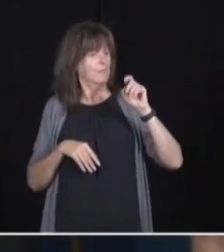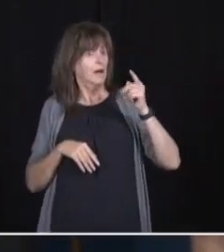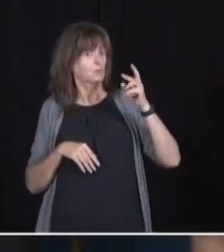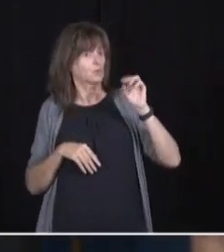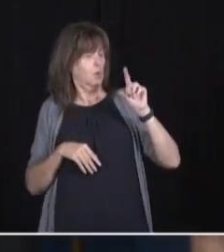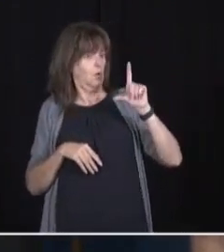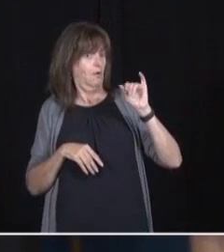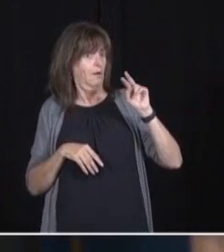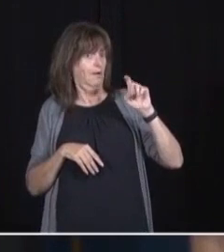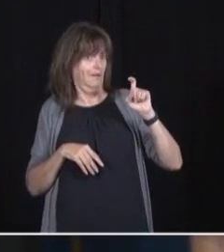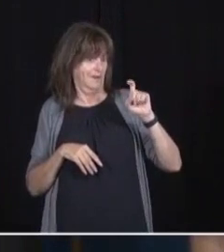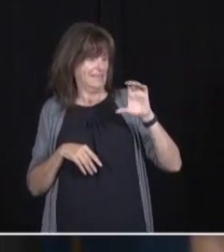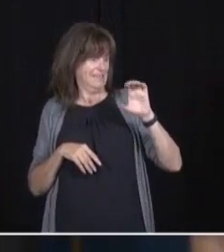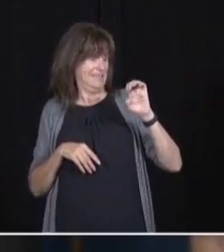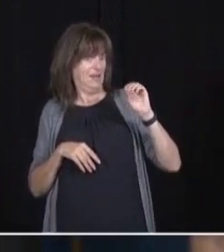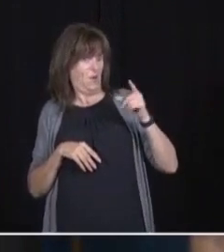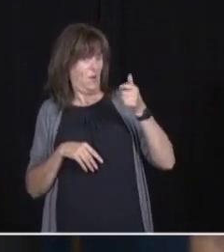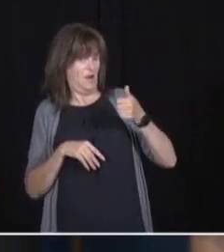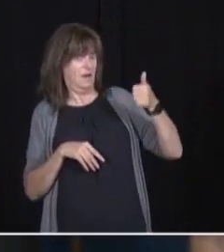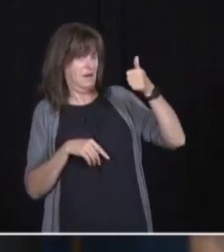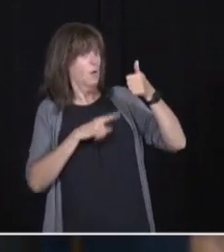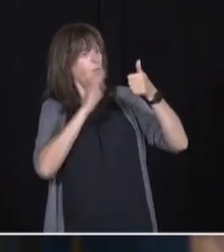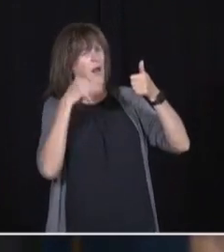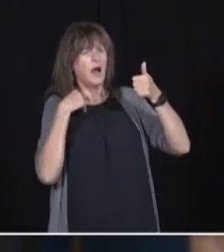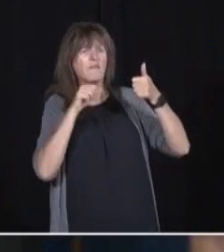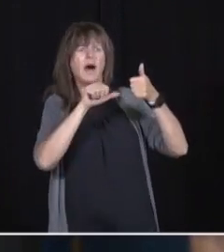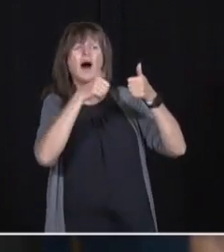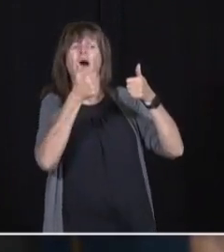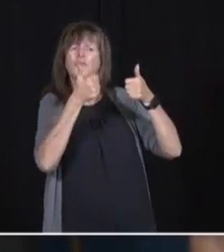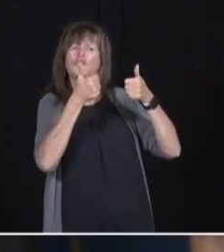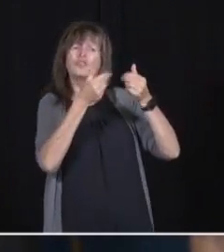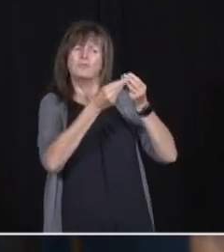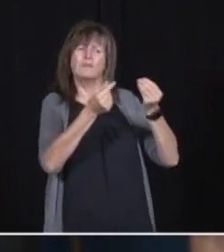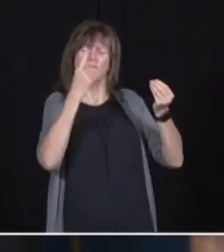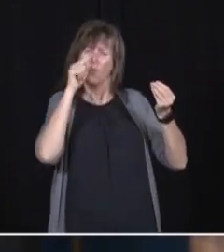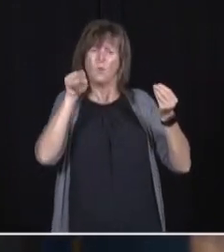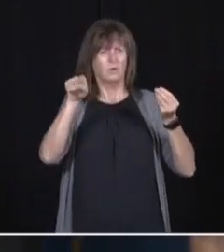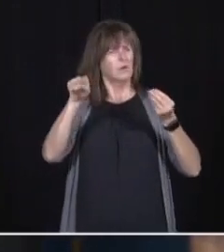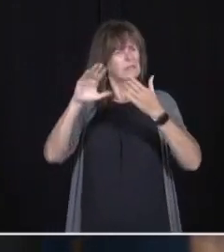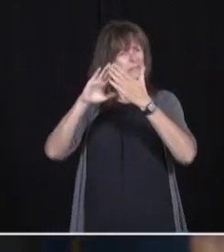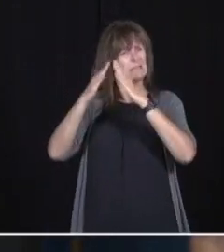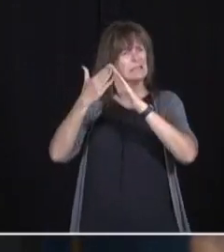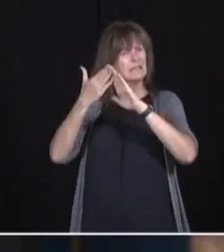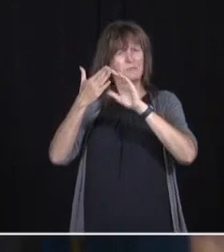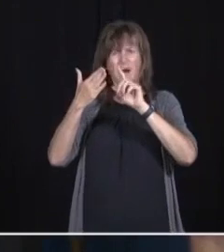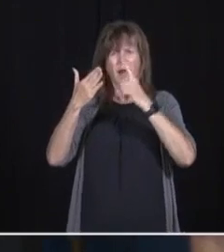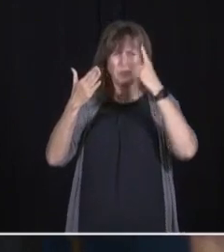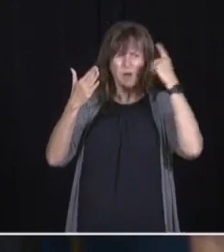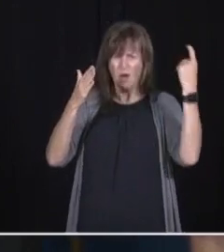time planning for this. How does something like that faulted the cracks? That somebody approved this without proper approvals?